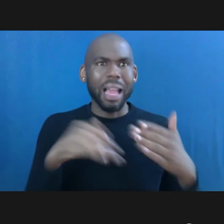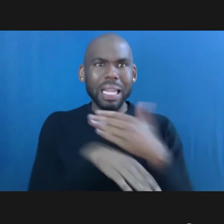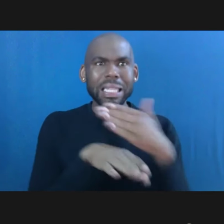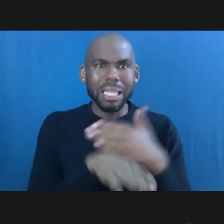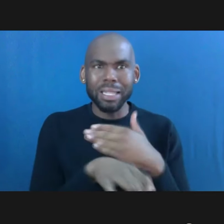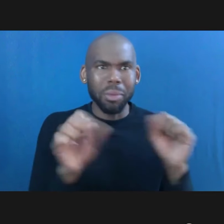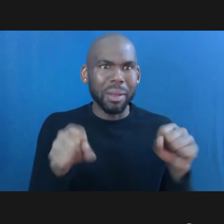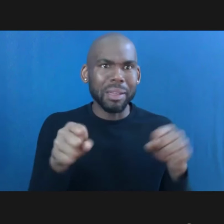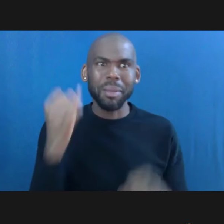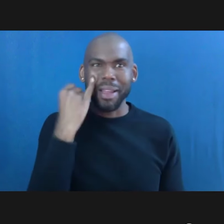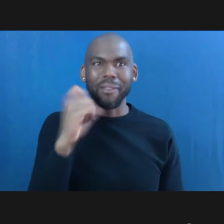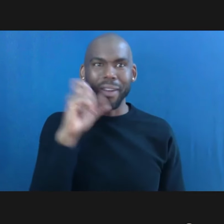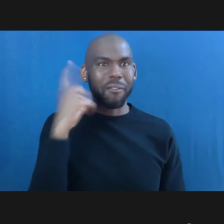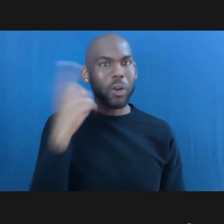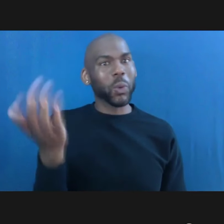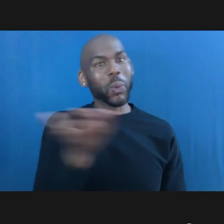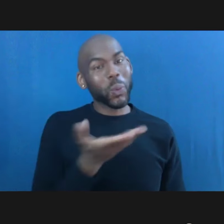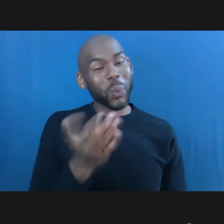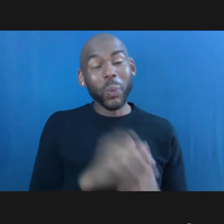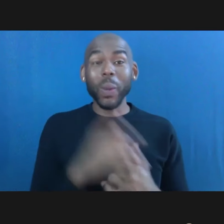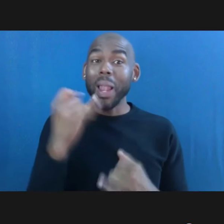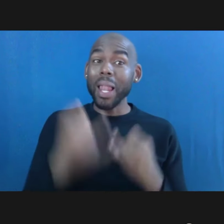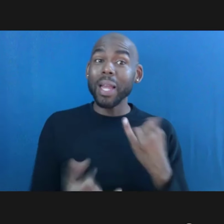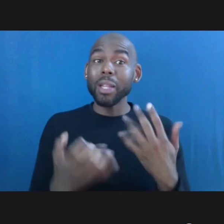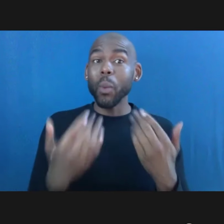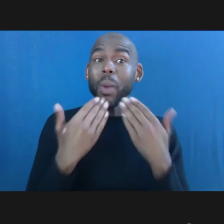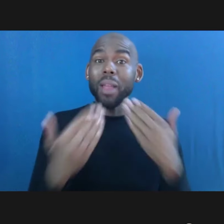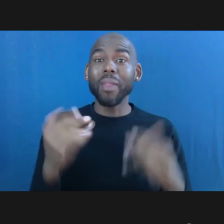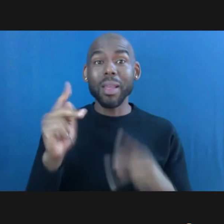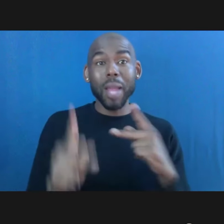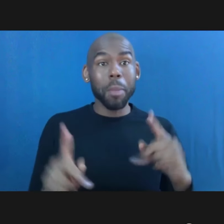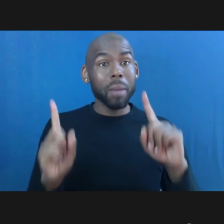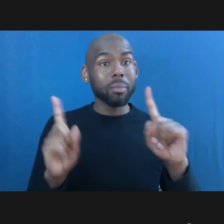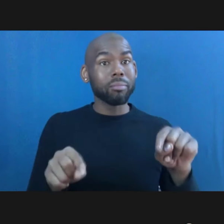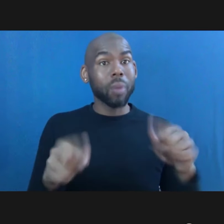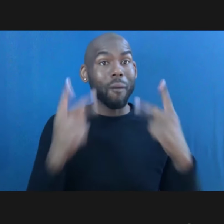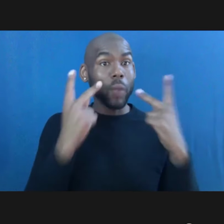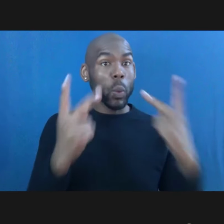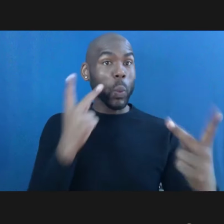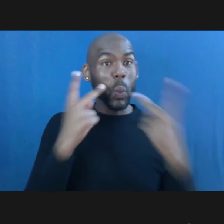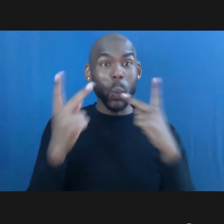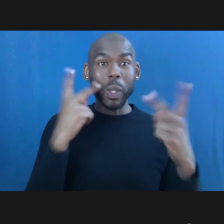you all. And lastly, I want to thank the attendees who are here today with us. This conversation